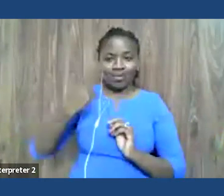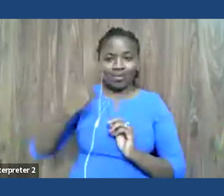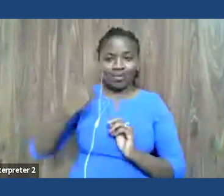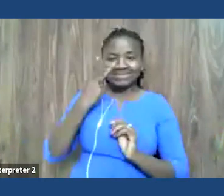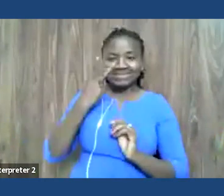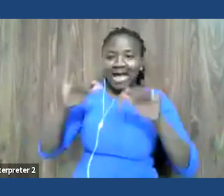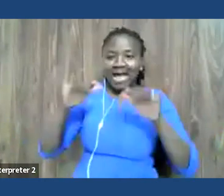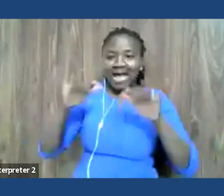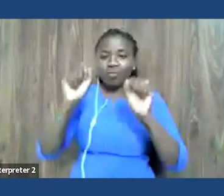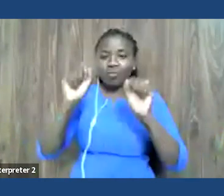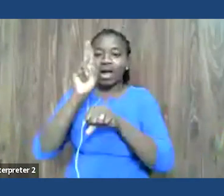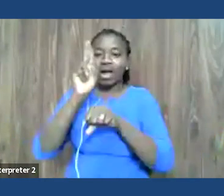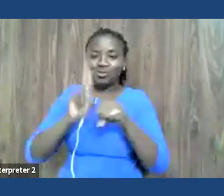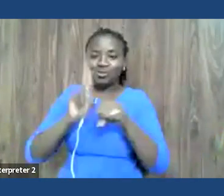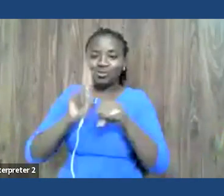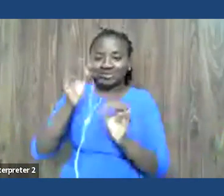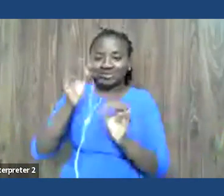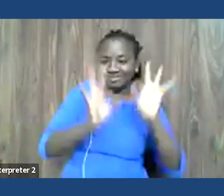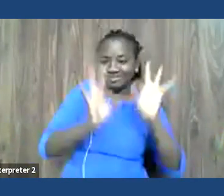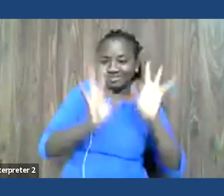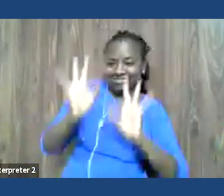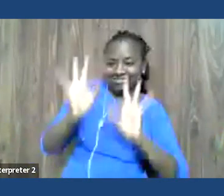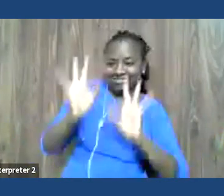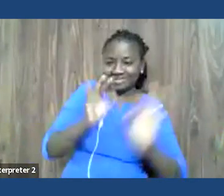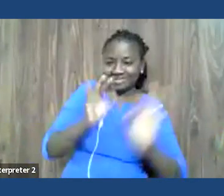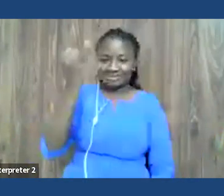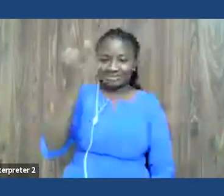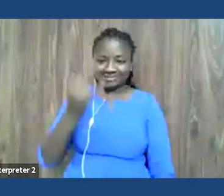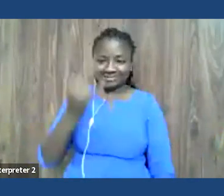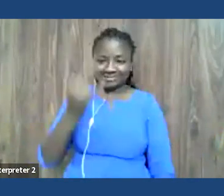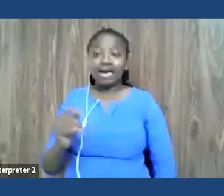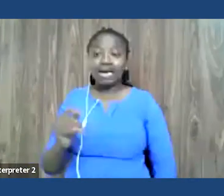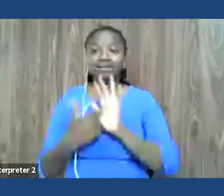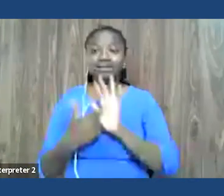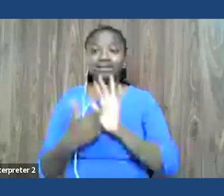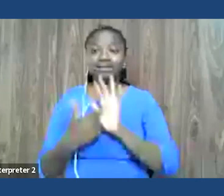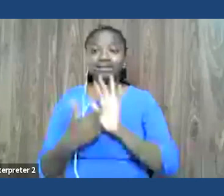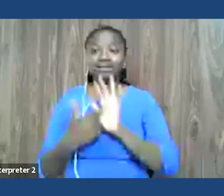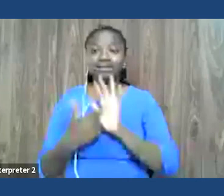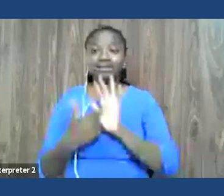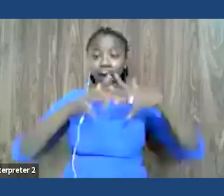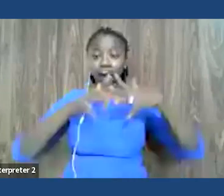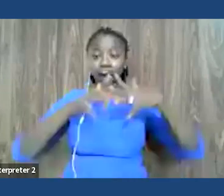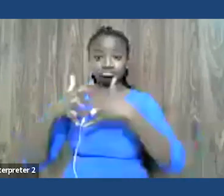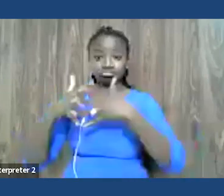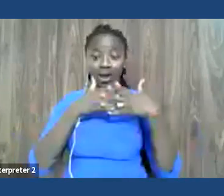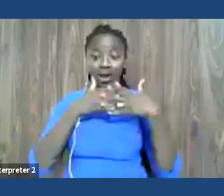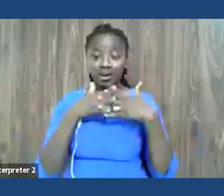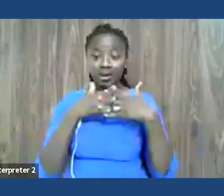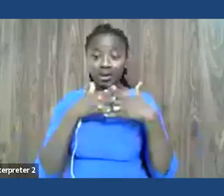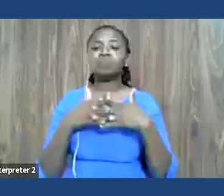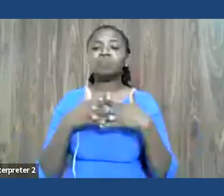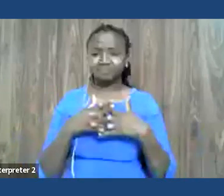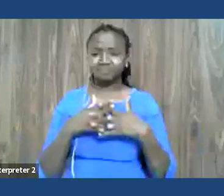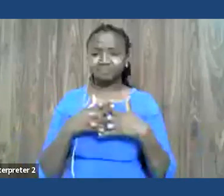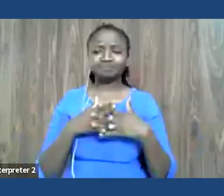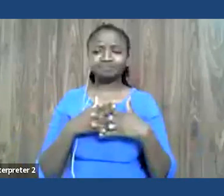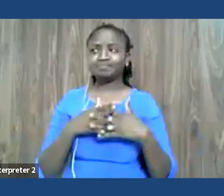design. What we're seeing in the United States where access is now at 90% and above is that the